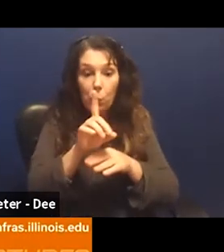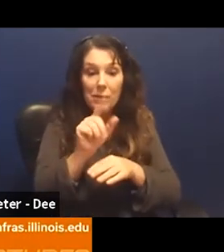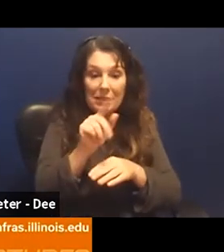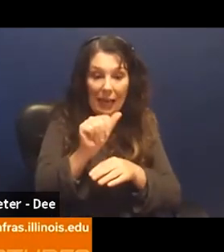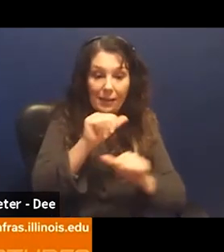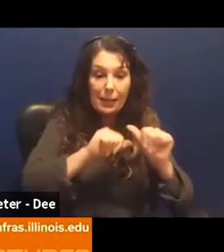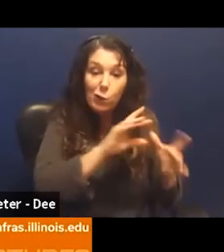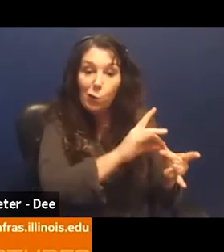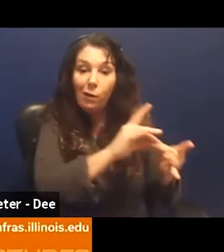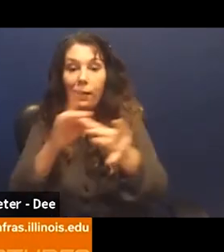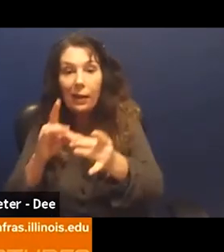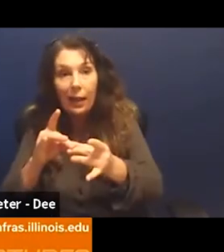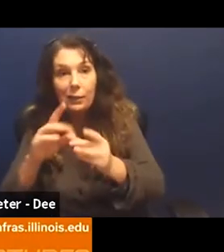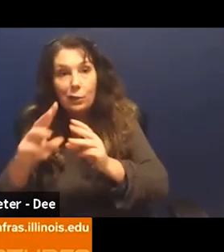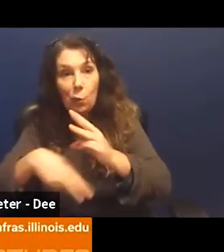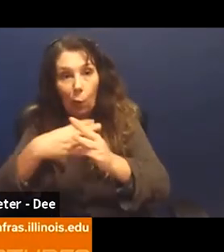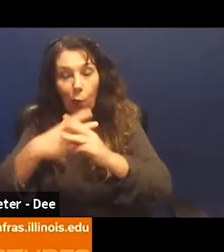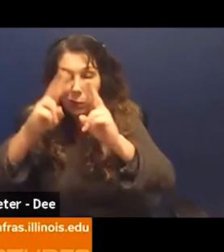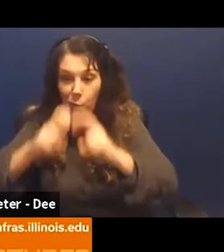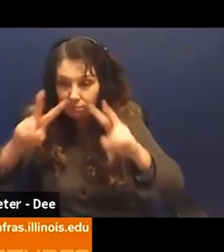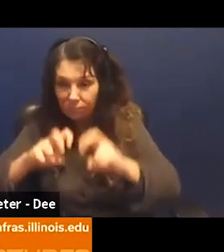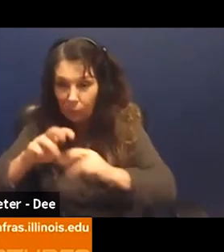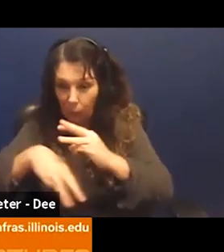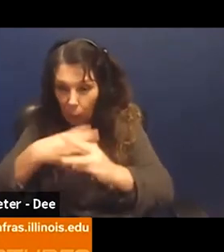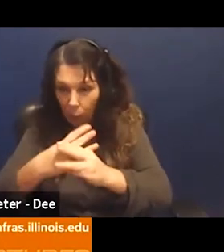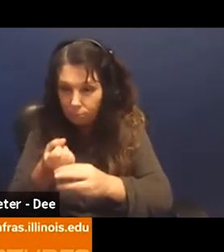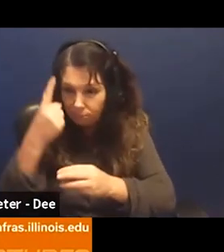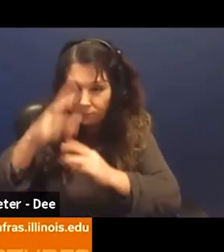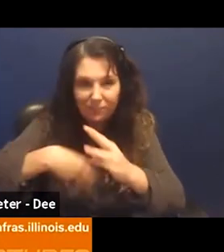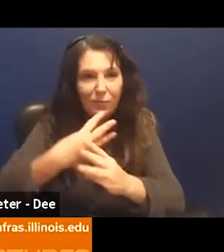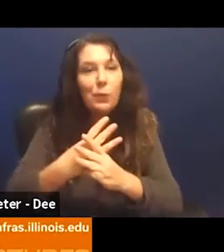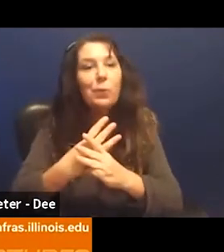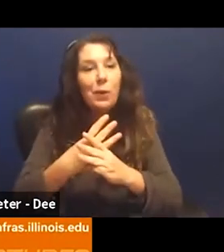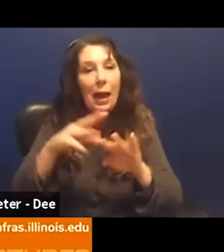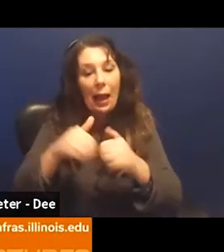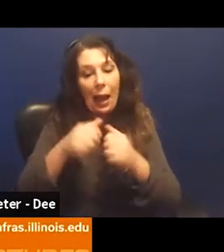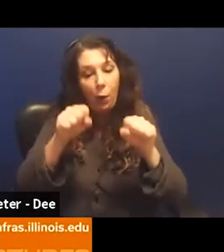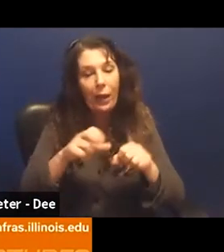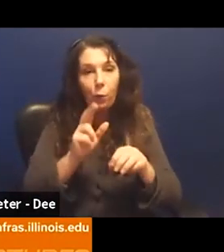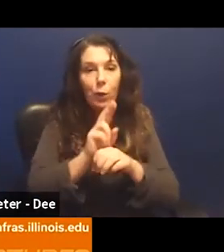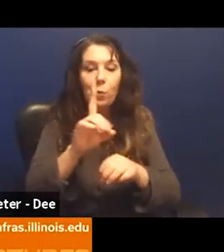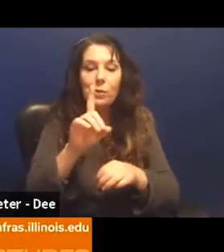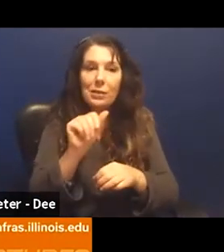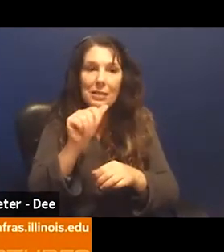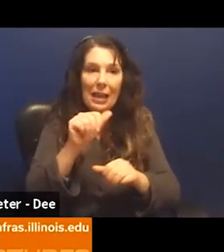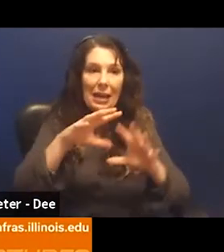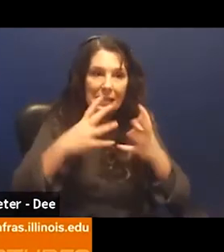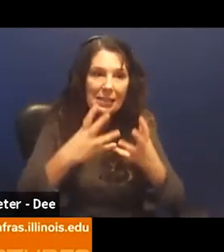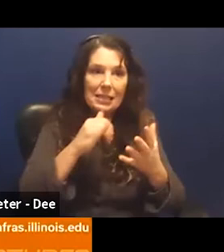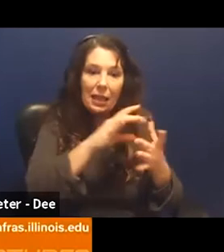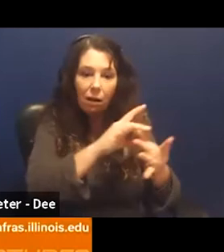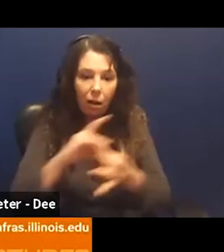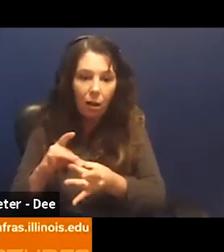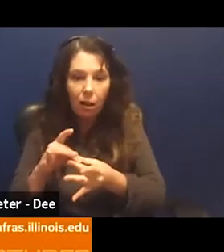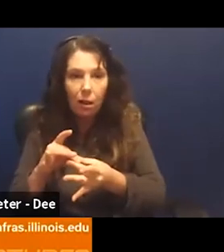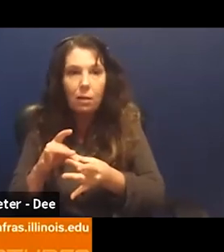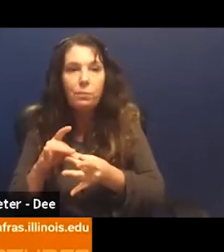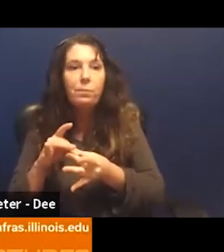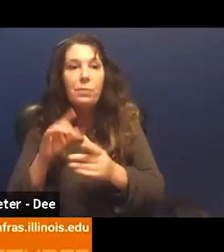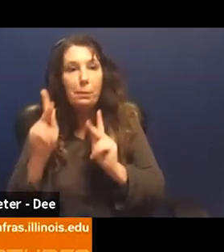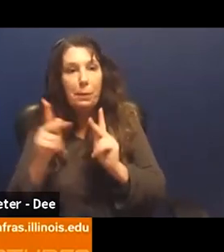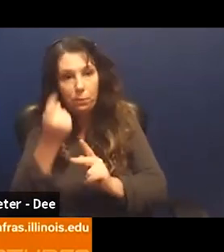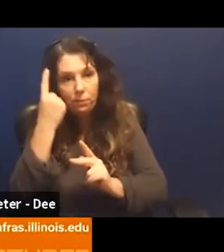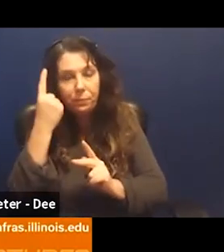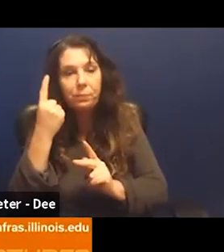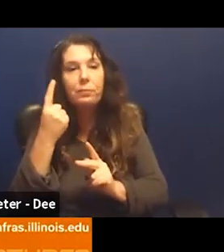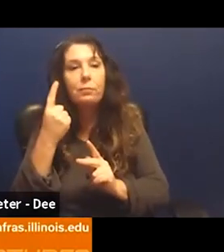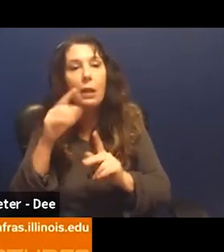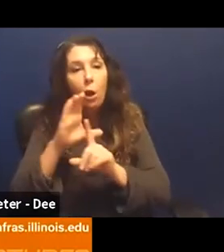the world to analyze the world to make sense of the world and so how do we use data sets that are grounded in geographies that people understand how do we use culturally appropriate.